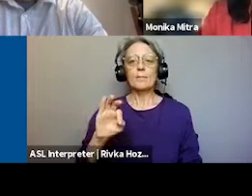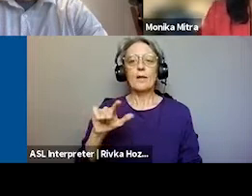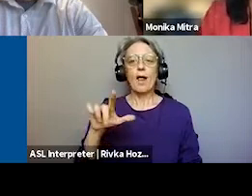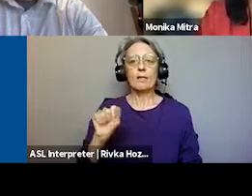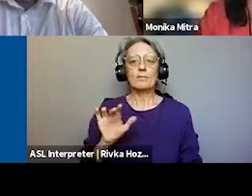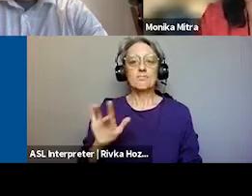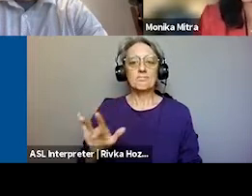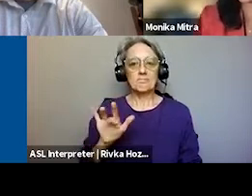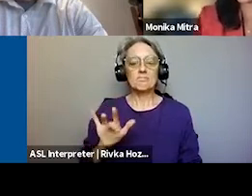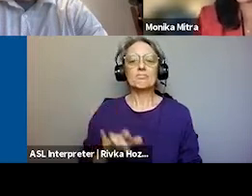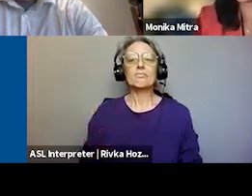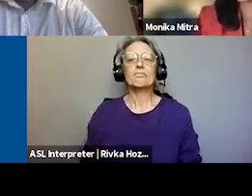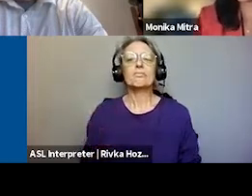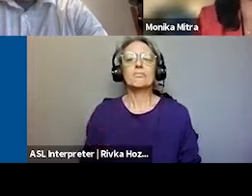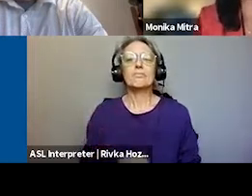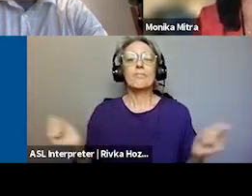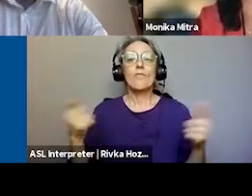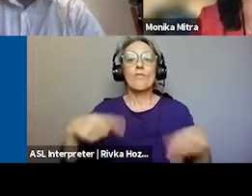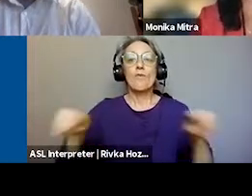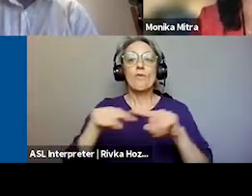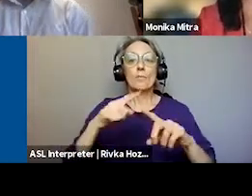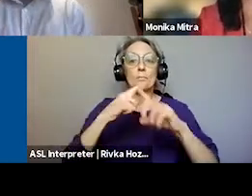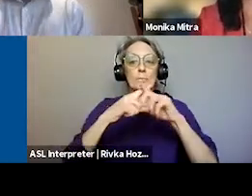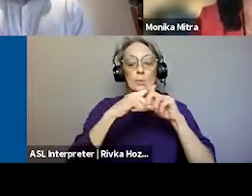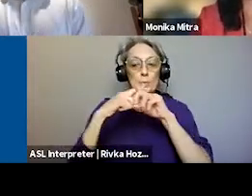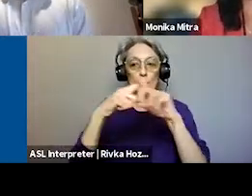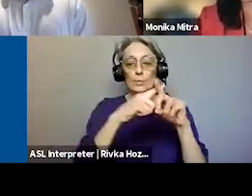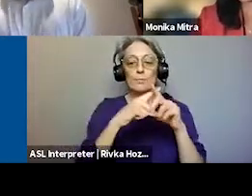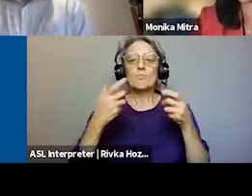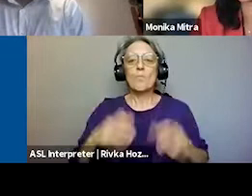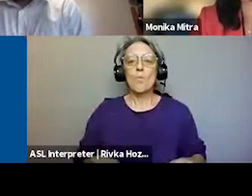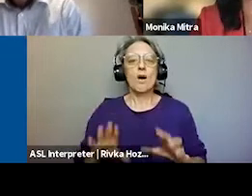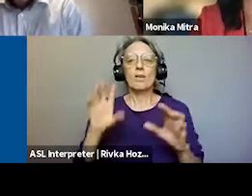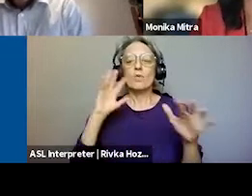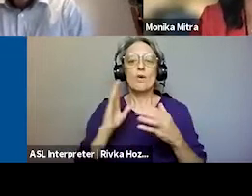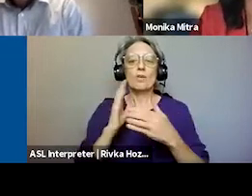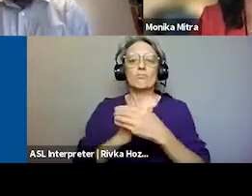attendees microphones have been muted to avoid background noise and web-cams turned off to allow